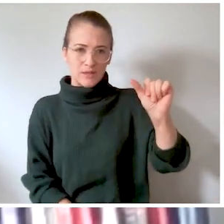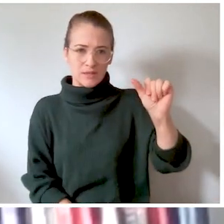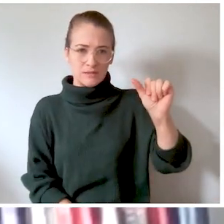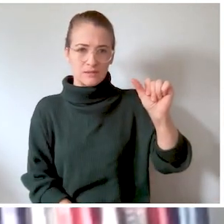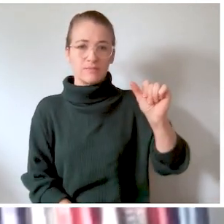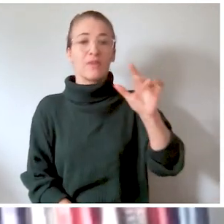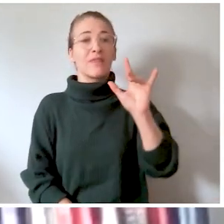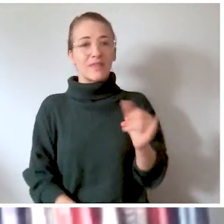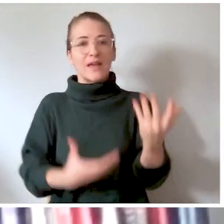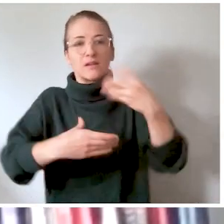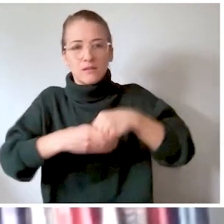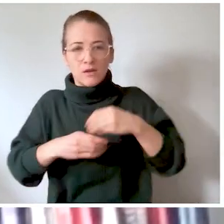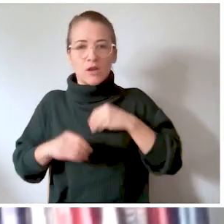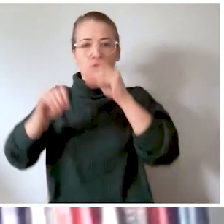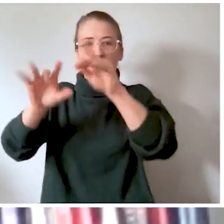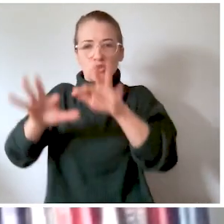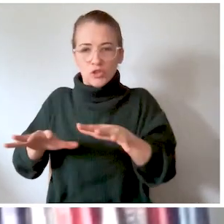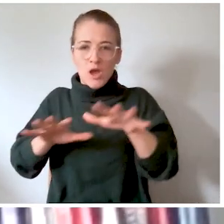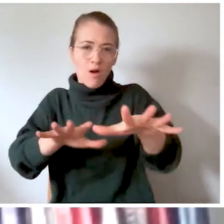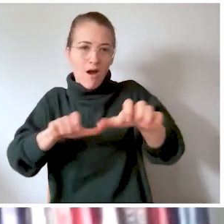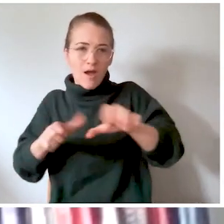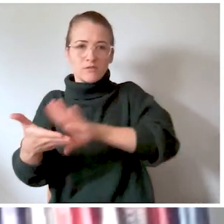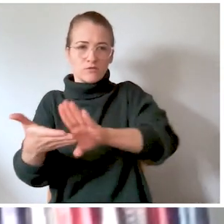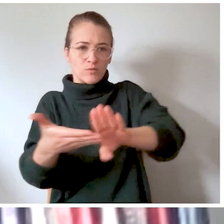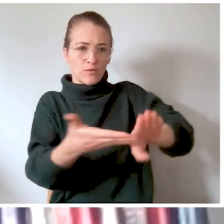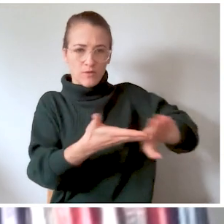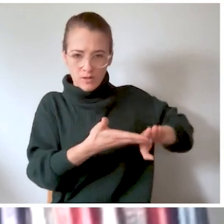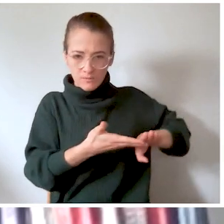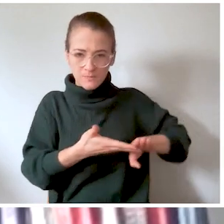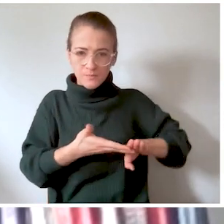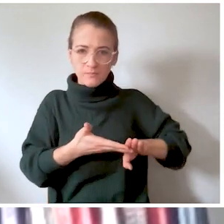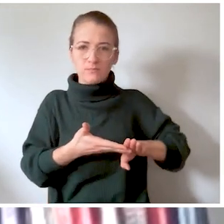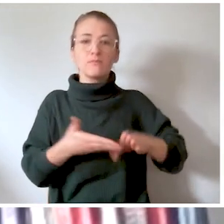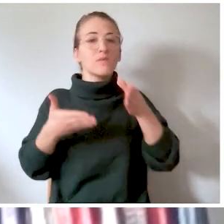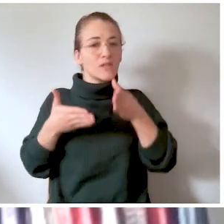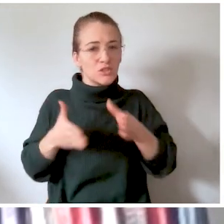That includes snow removal and ice removal. So, just from the largest level,